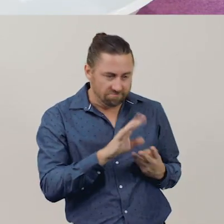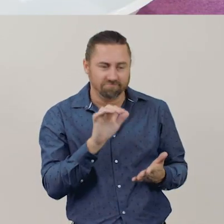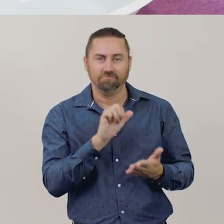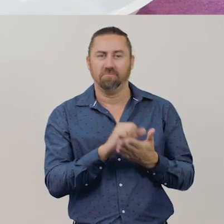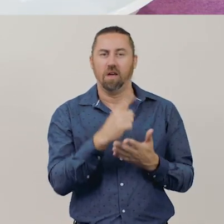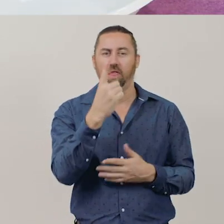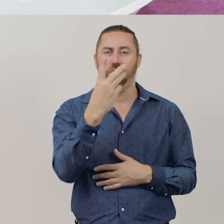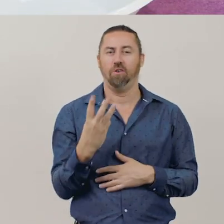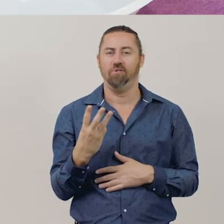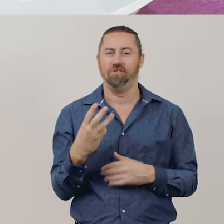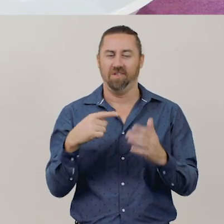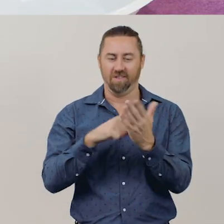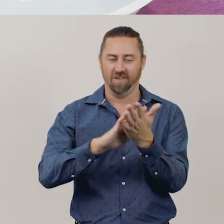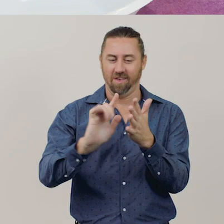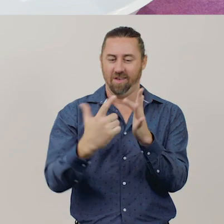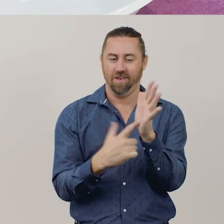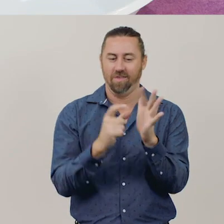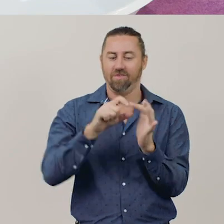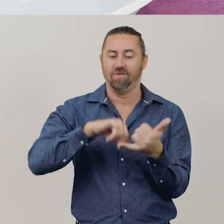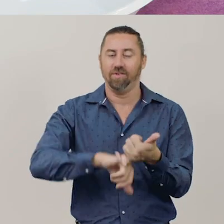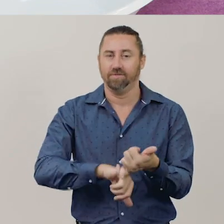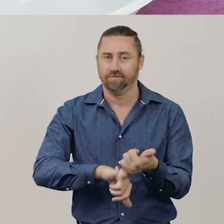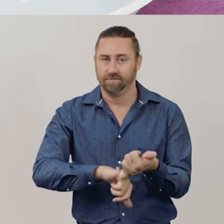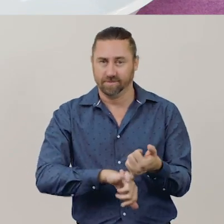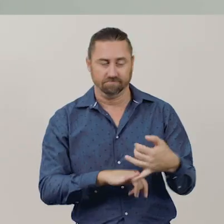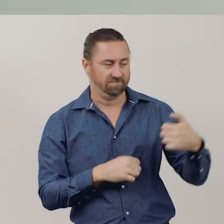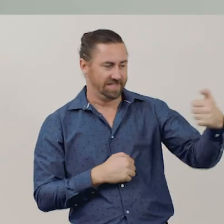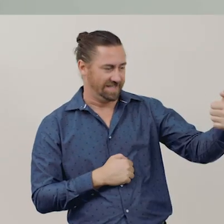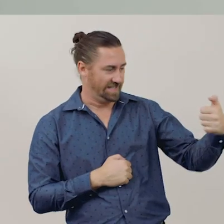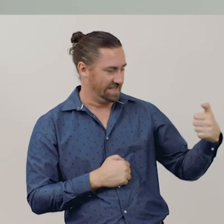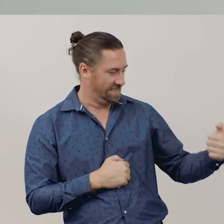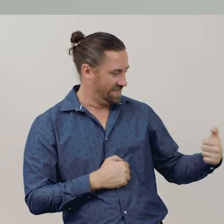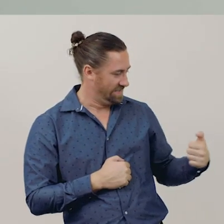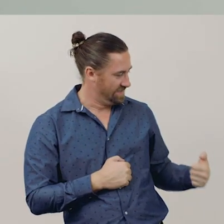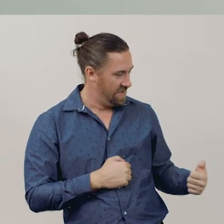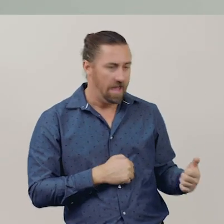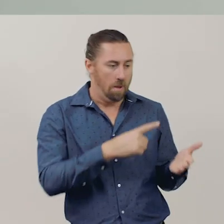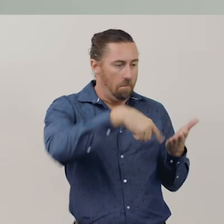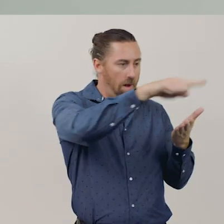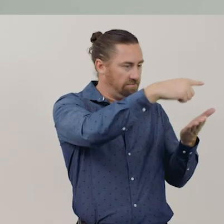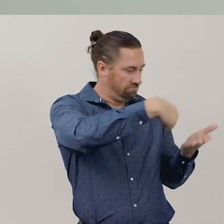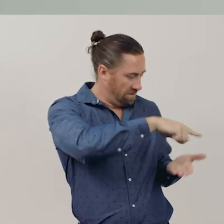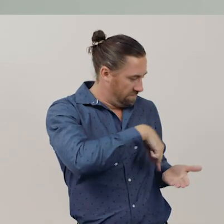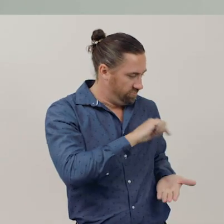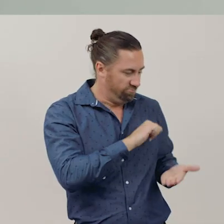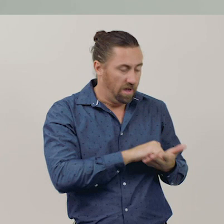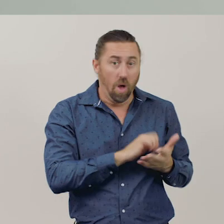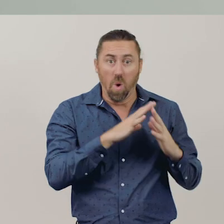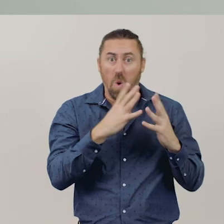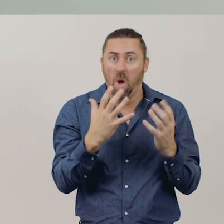There are 6 cherries on each of the 3 plates, which means we have 18 cherries altogether.